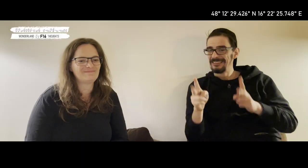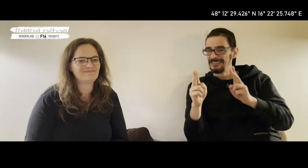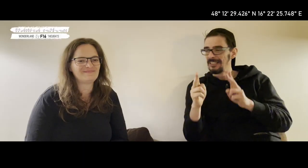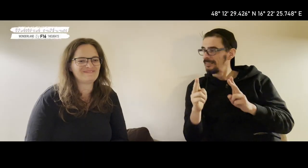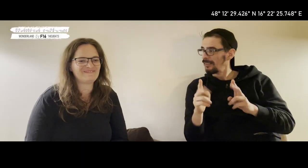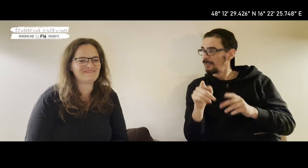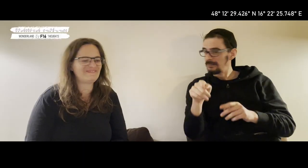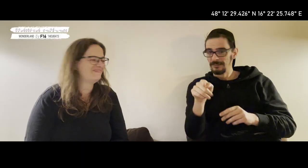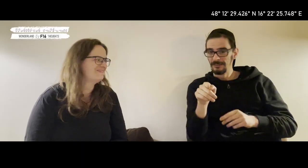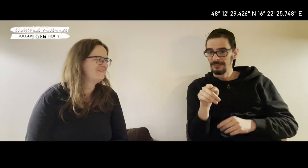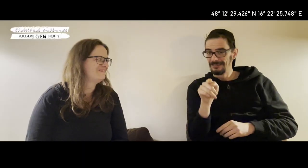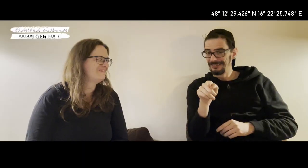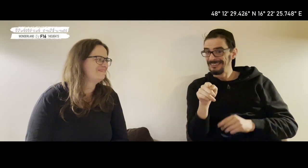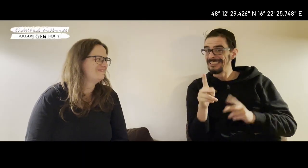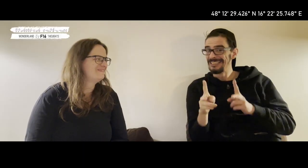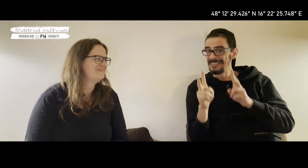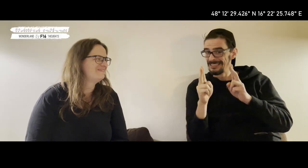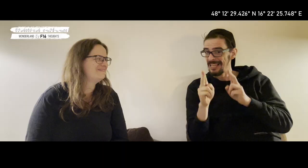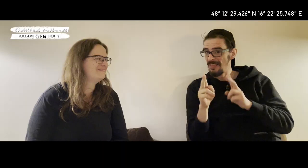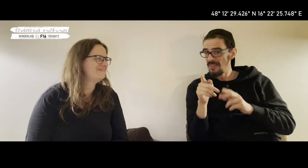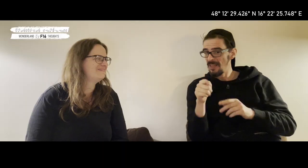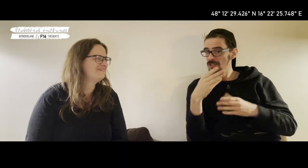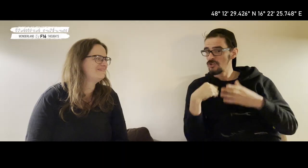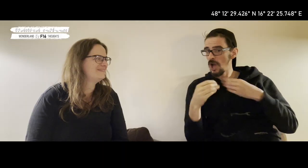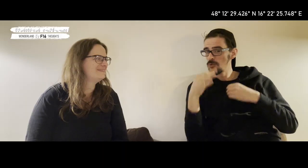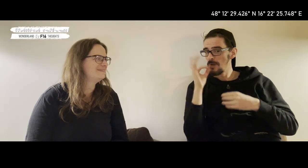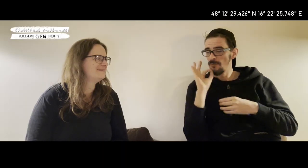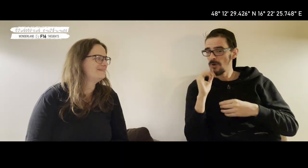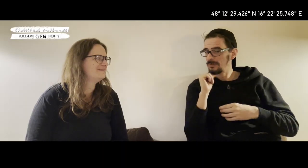In this scene, the actress did not know what was under the water